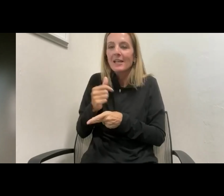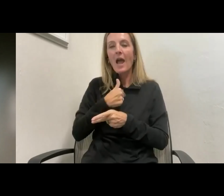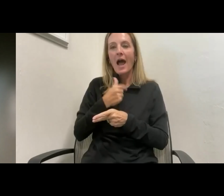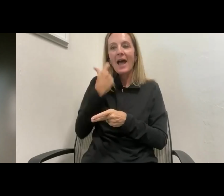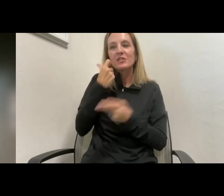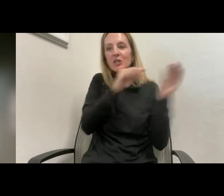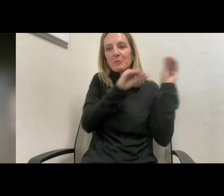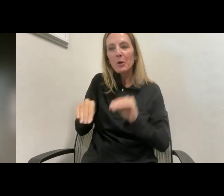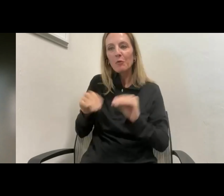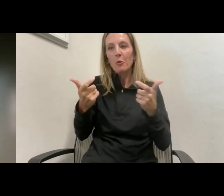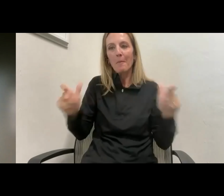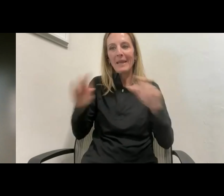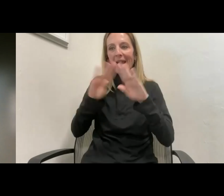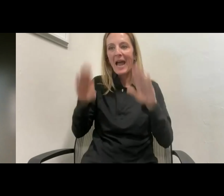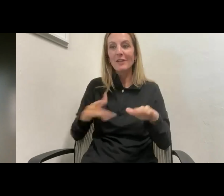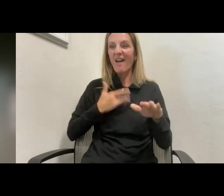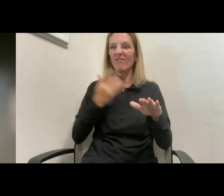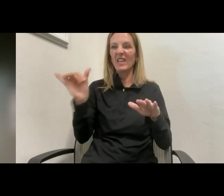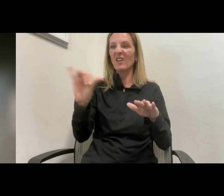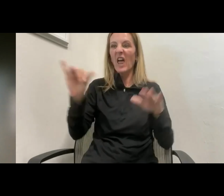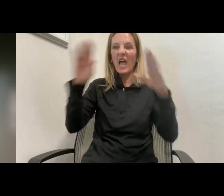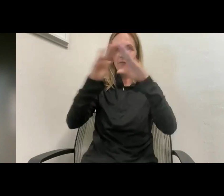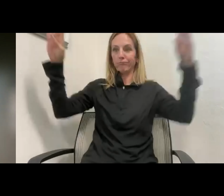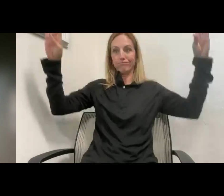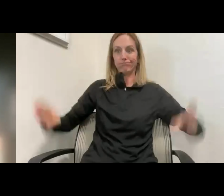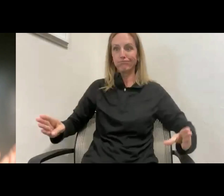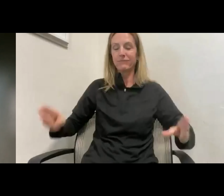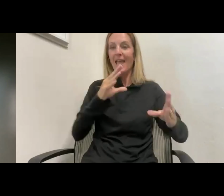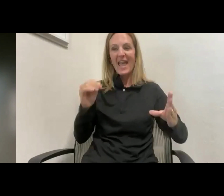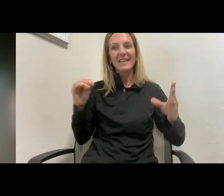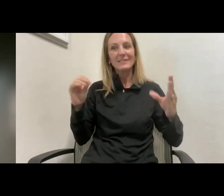like I’m in a mansion here in Hazelton and its a little chilly here, there’s so many windows… “Hot